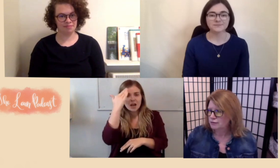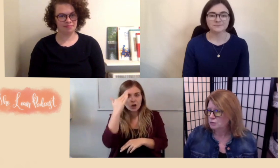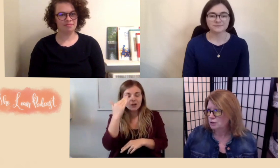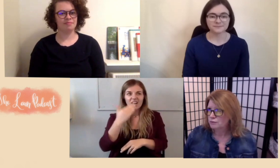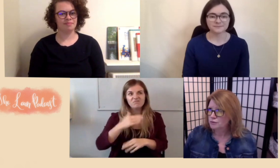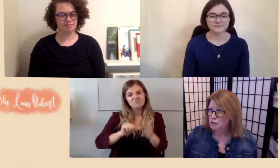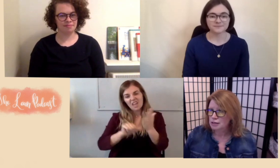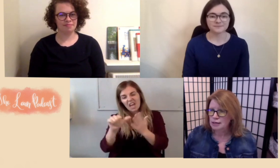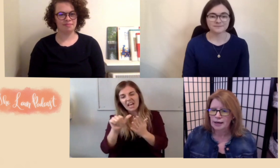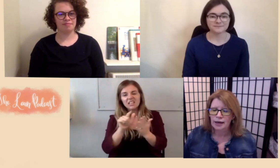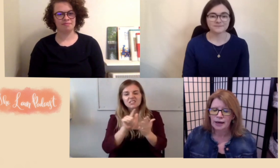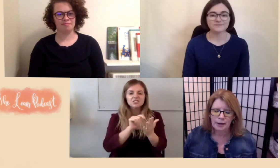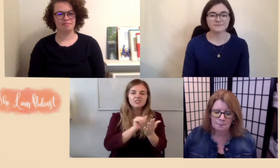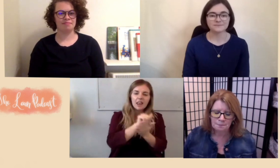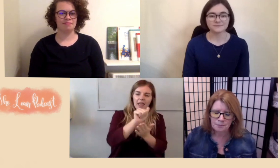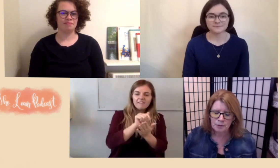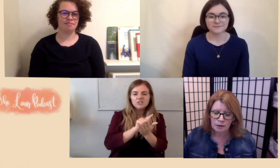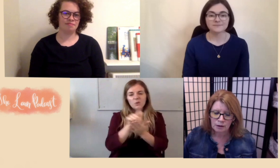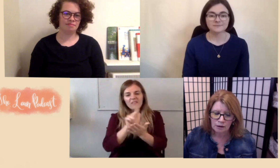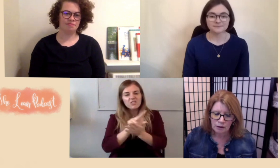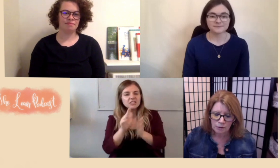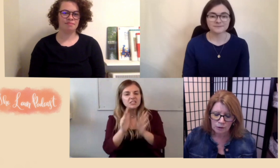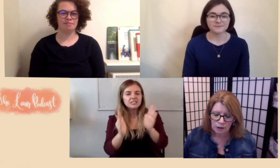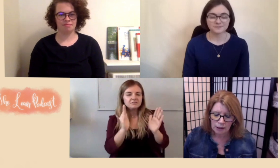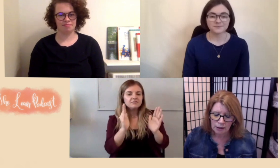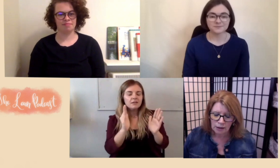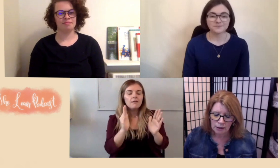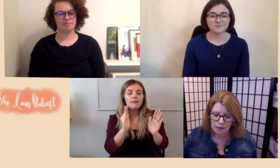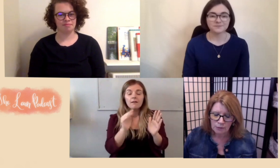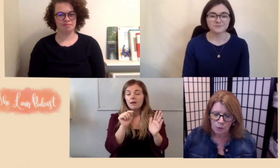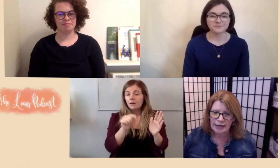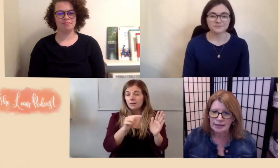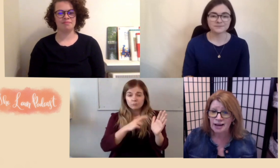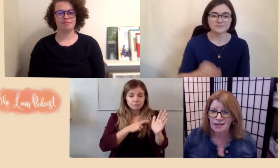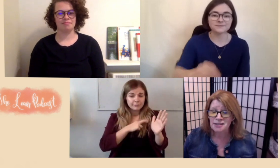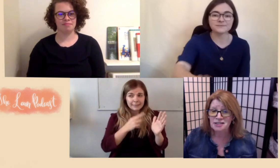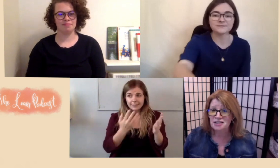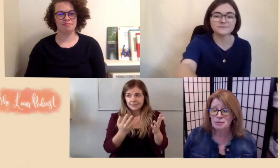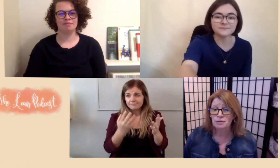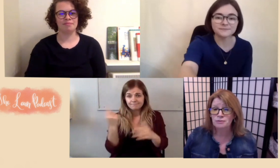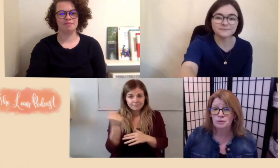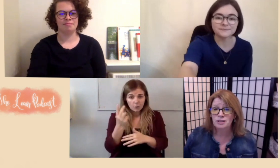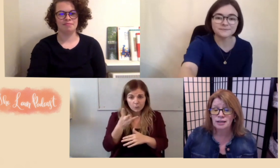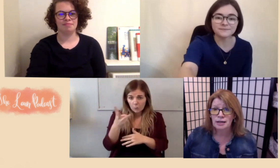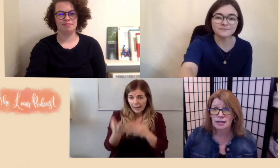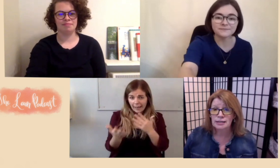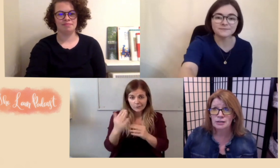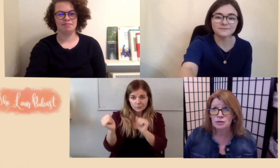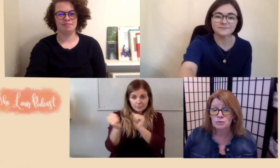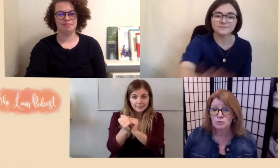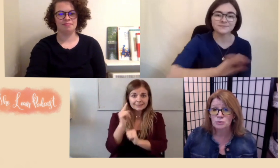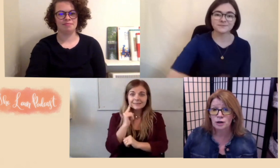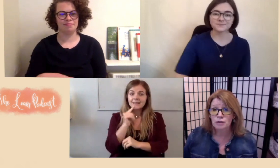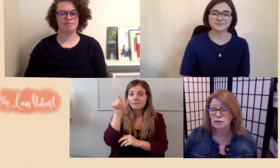The only way to get access to deaf people in Florida is through religious organizations.